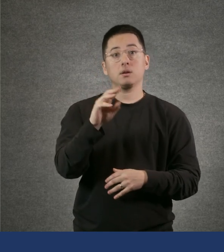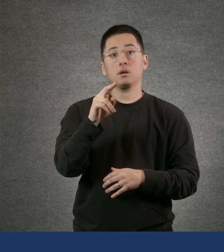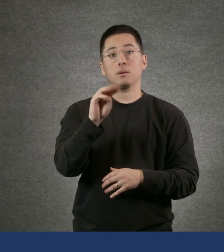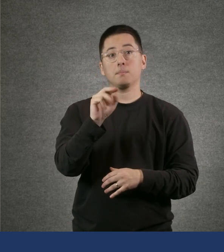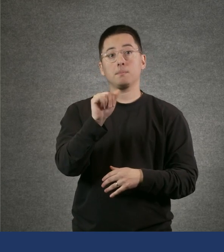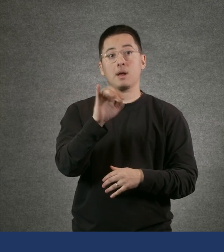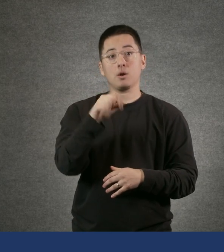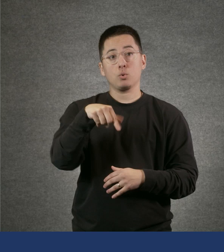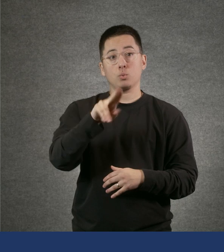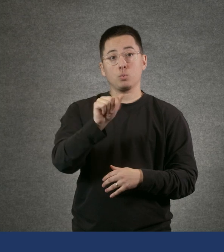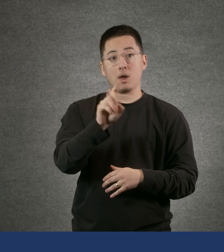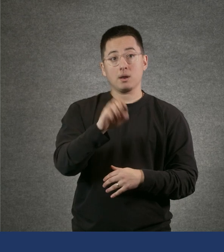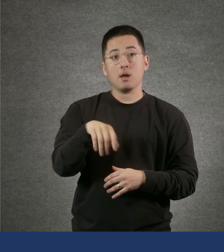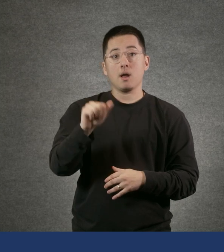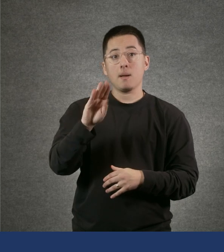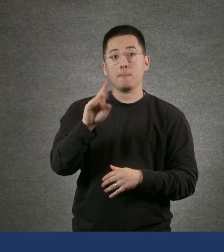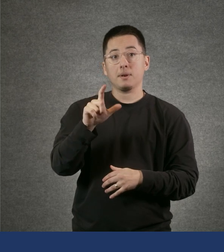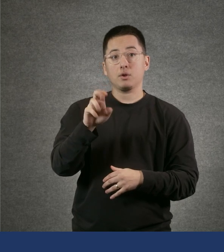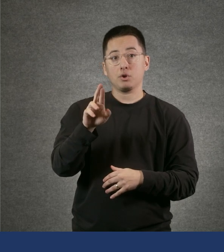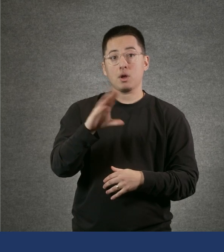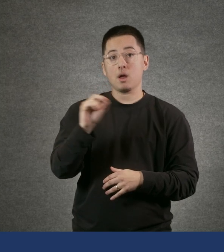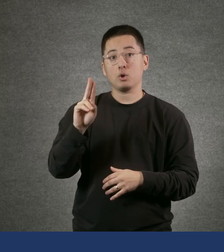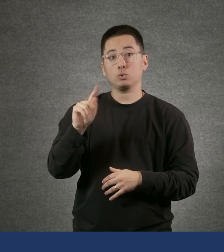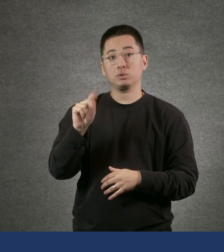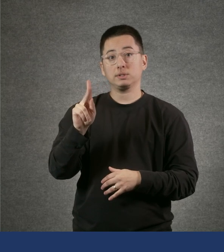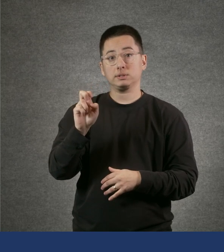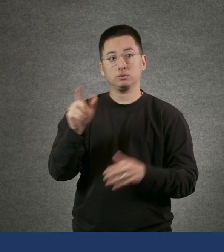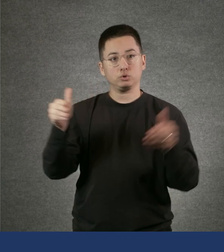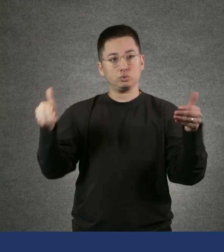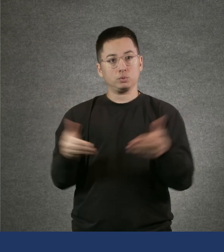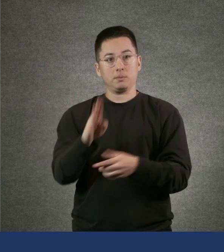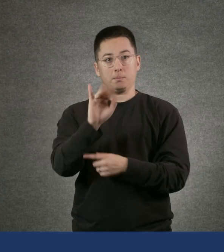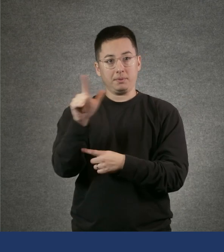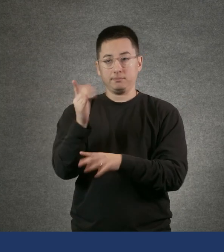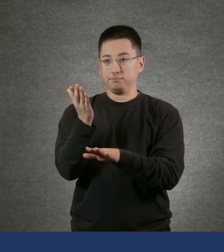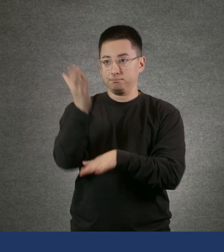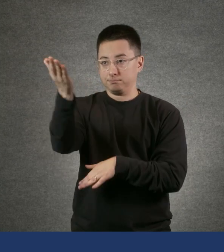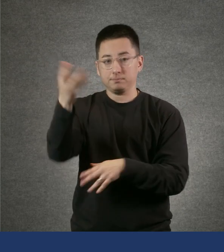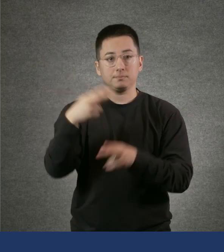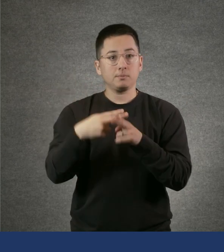and Utke introduced a bill, The Damon Leivestad Direct Care